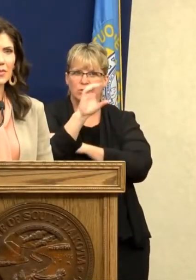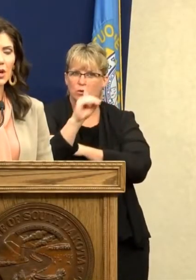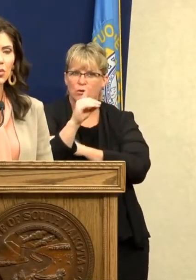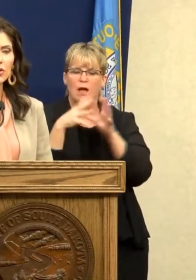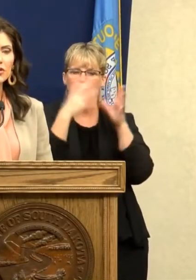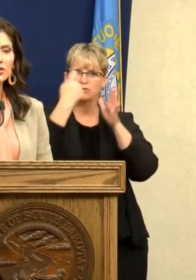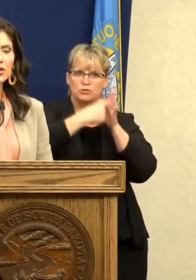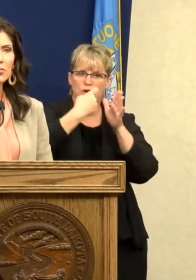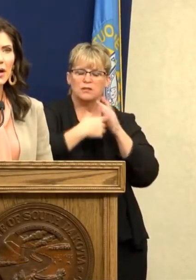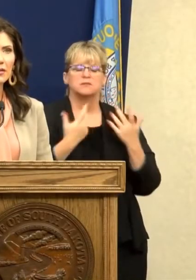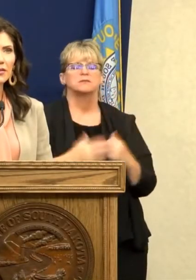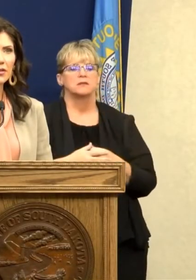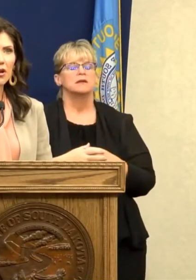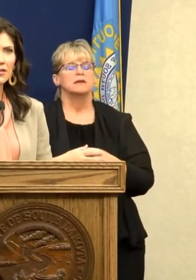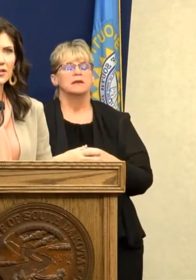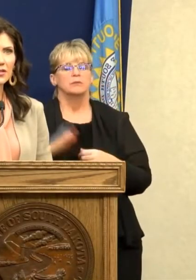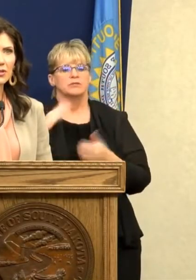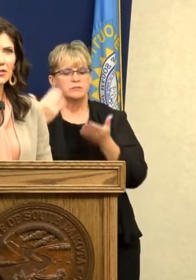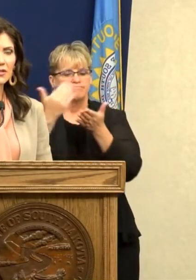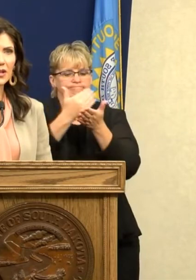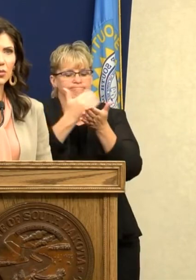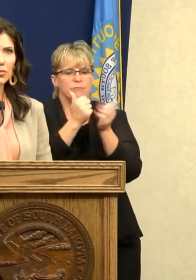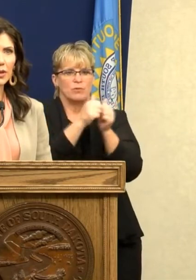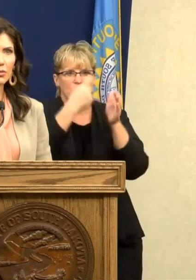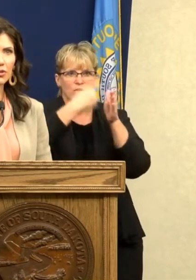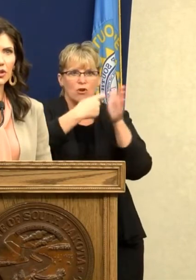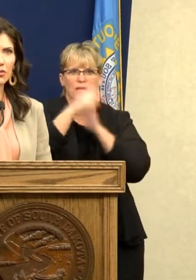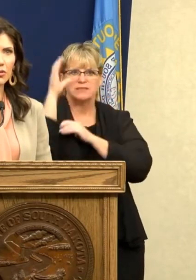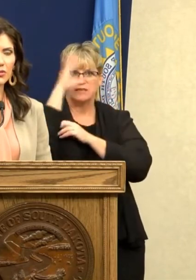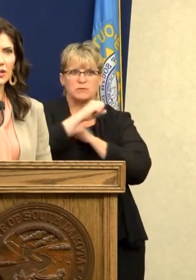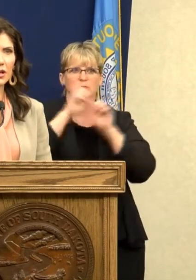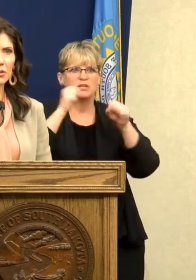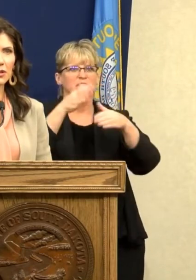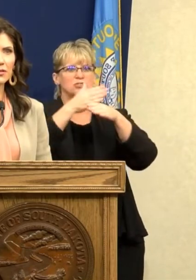ANNOUNCED THE SYSTEM FOR TICKETS TO THE JULY 4th SHOW. DURING THE NEWS CONFERENCE,